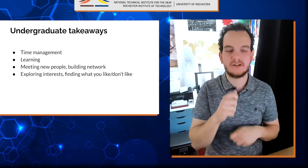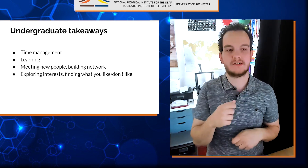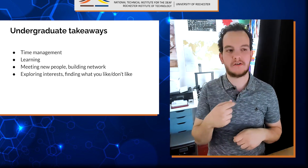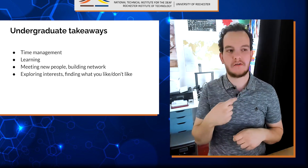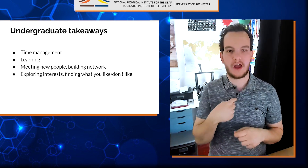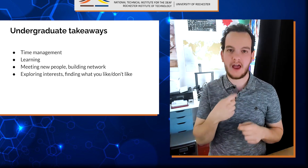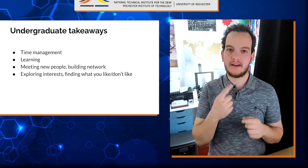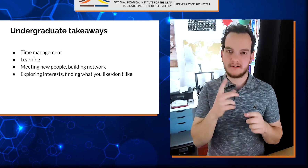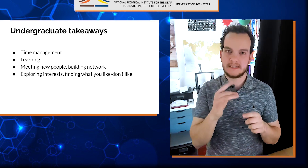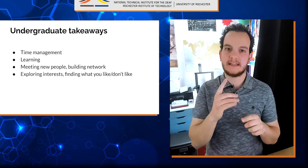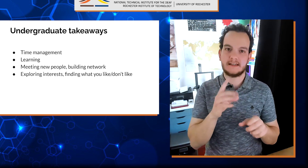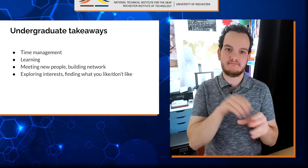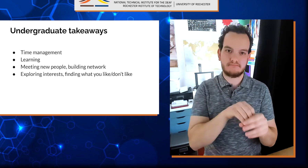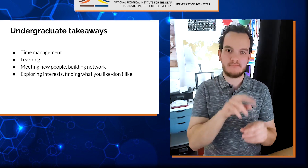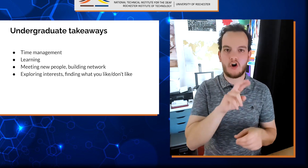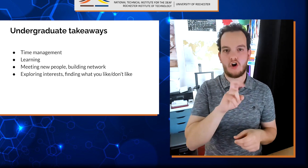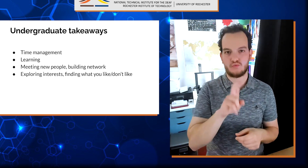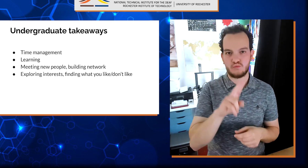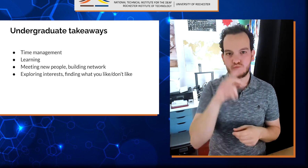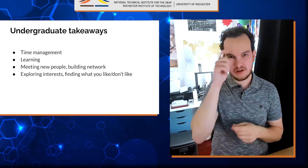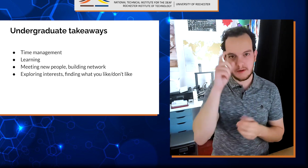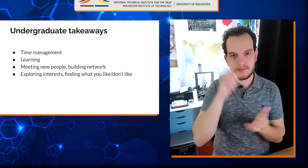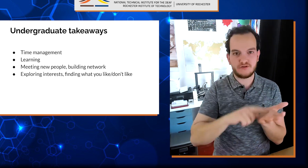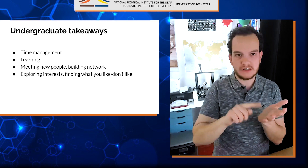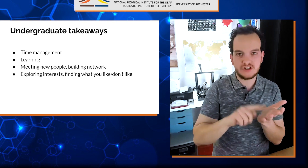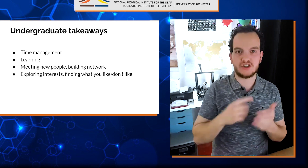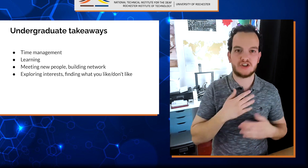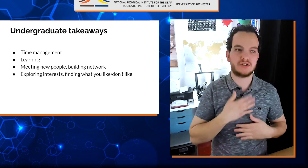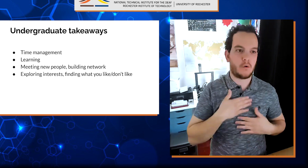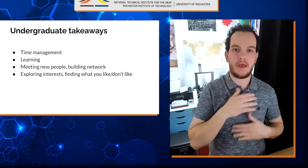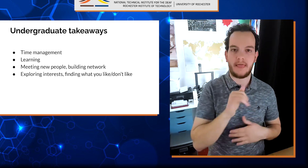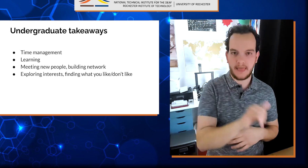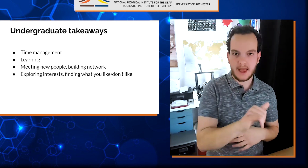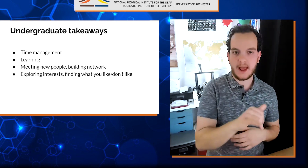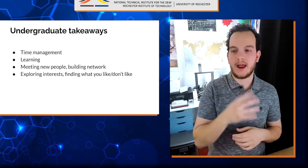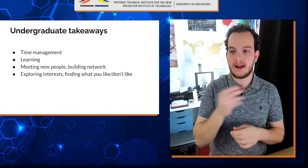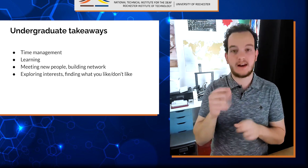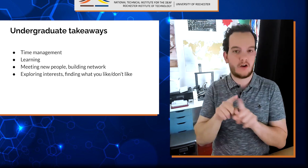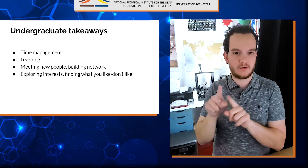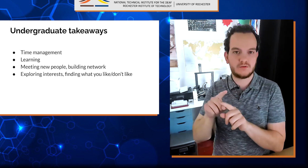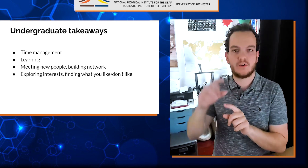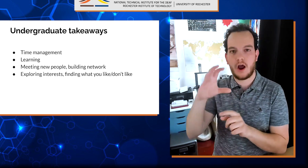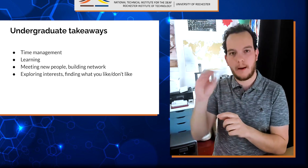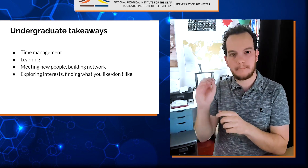Exploring interests. I was involved in summer REU opportunities